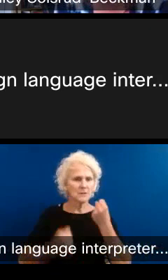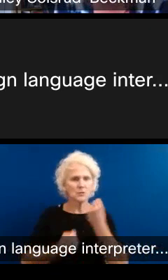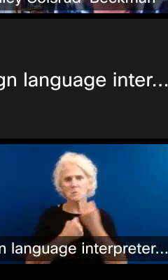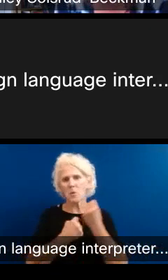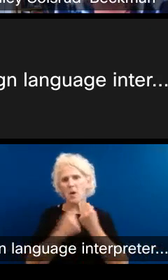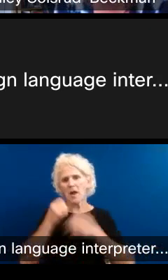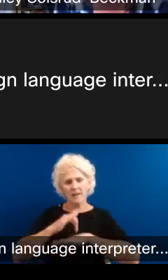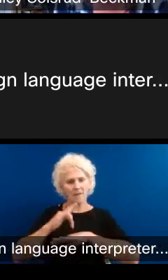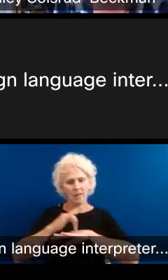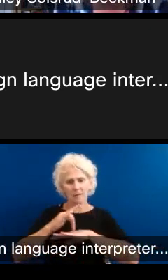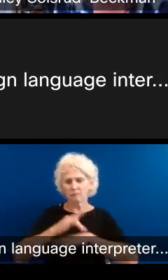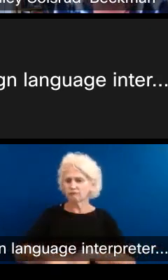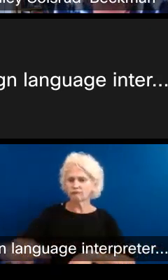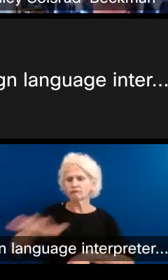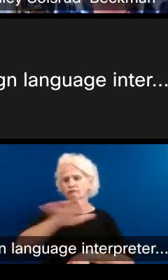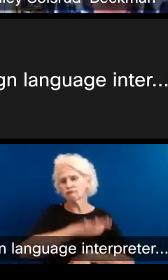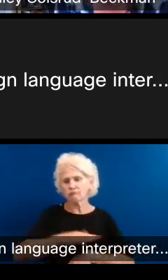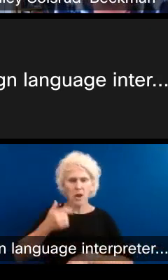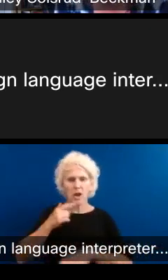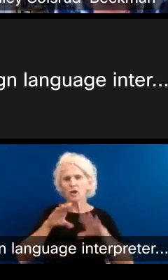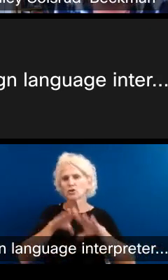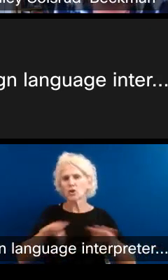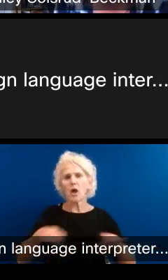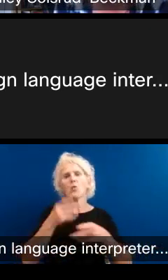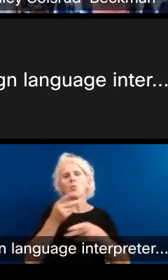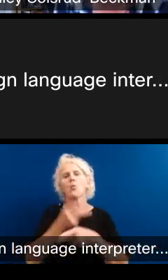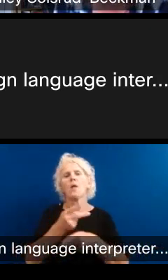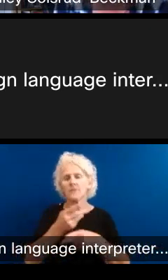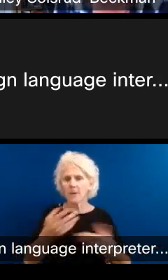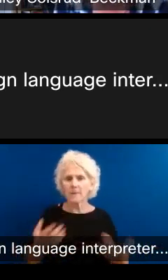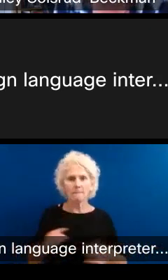across the child welfare continuum, but they may be outside of this scope